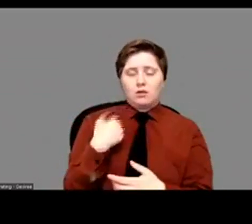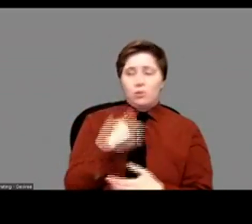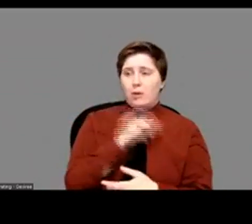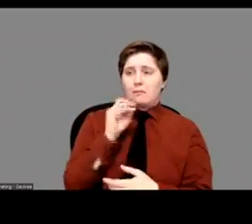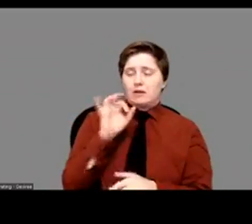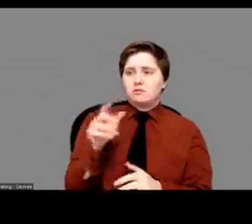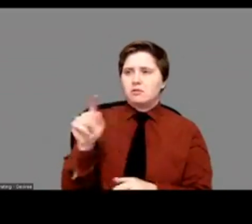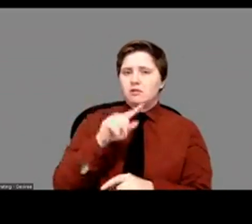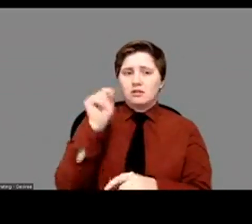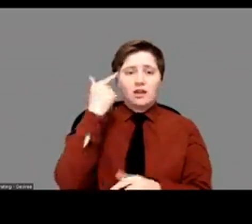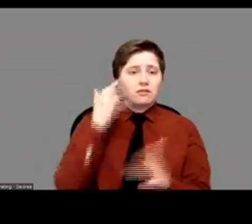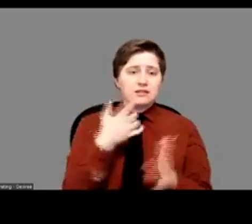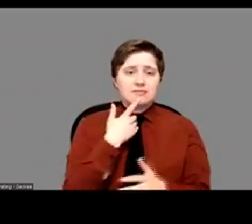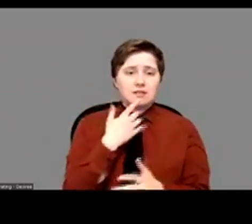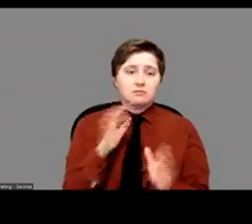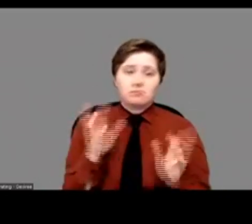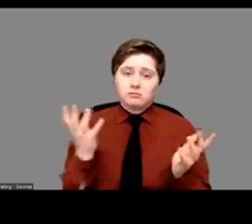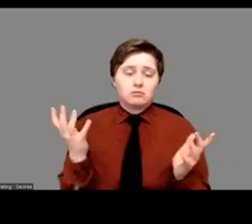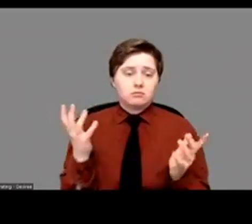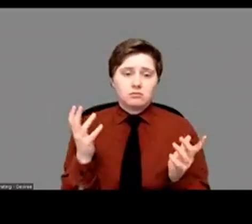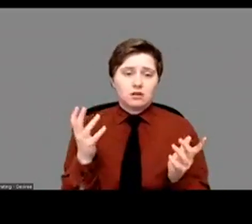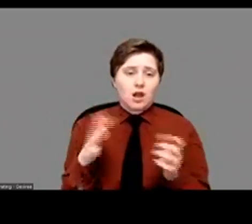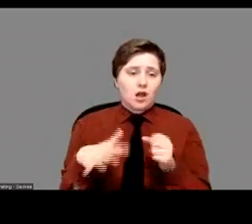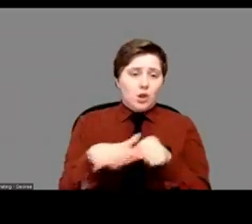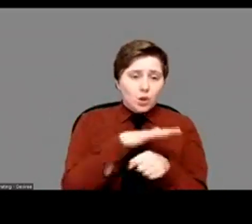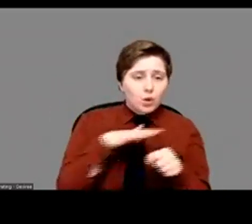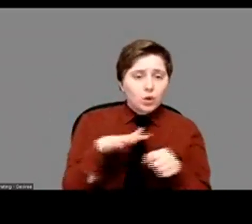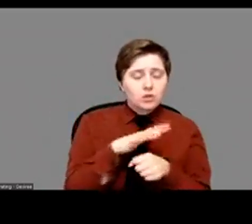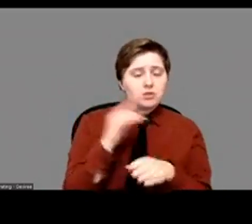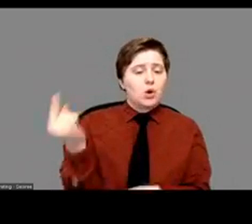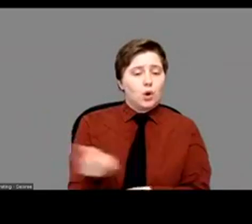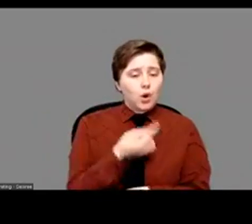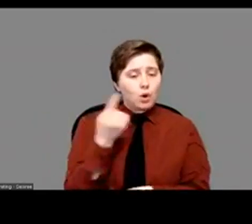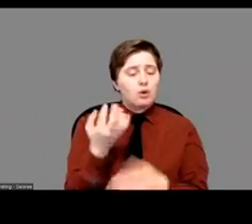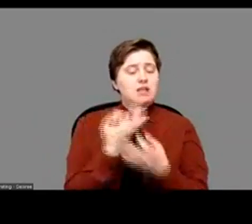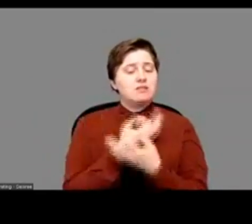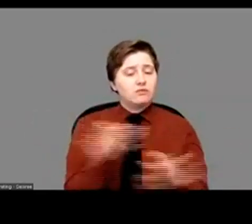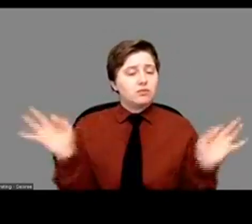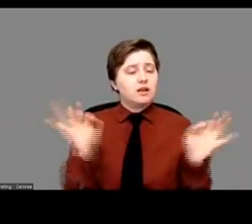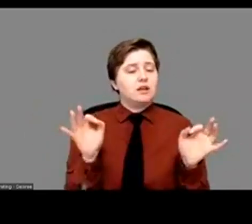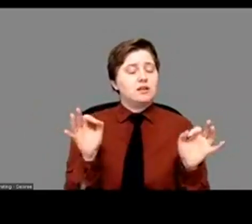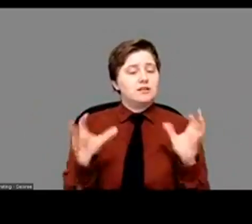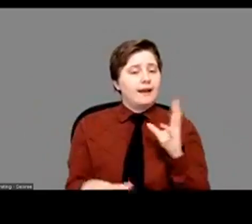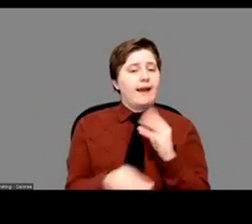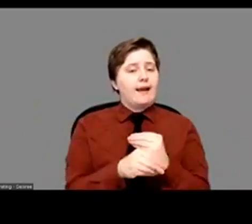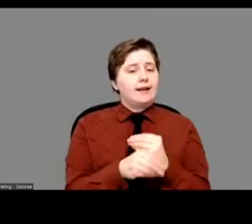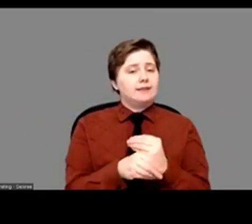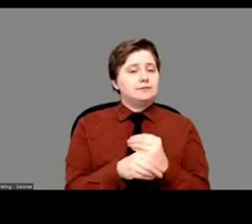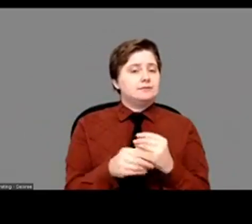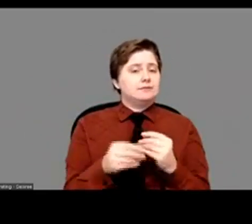Governor made it very clear point, and he's right. Localities are always free to add on or